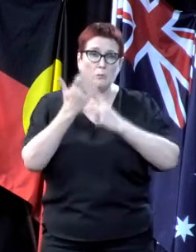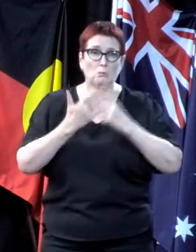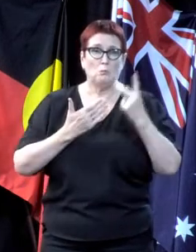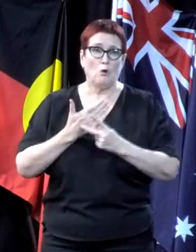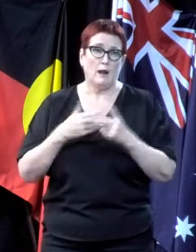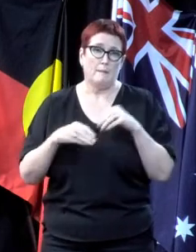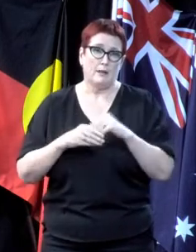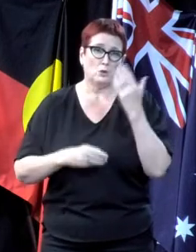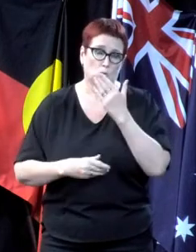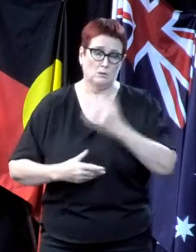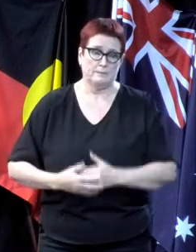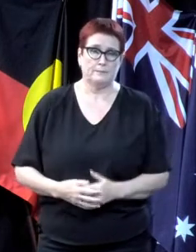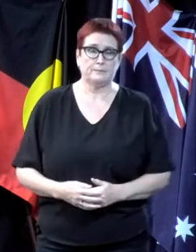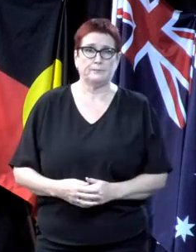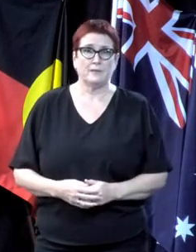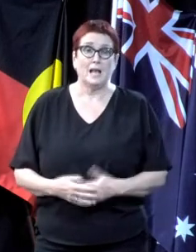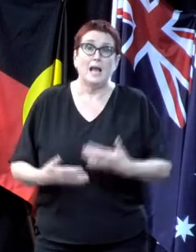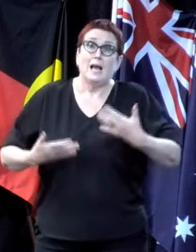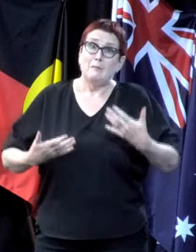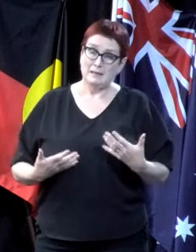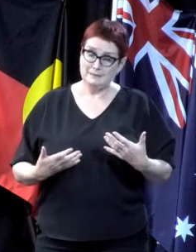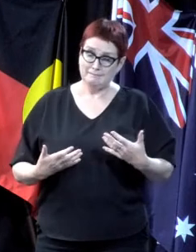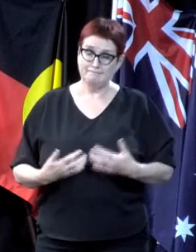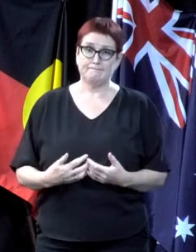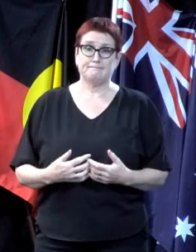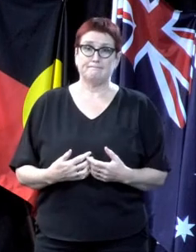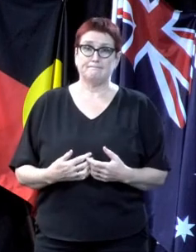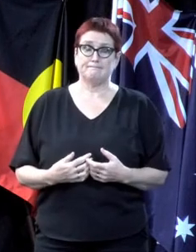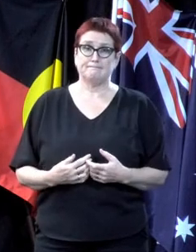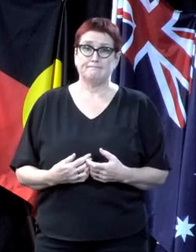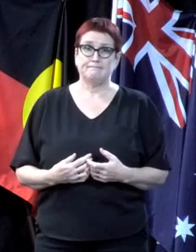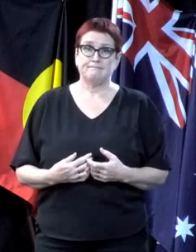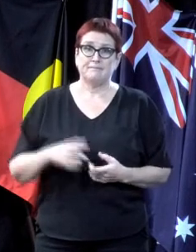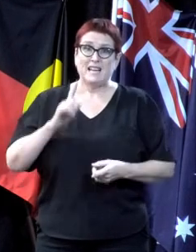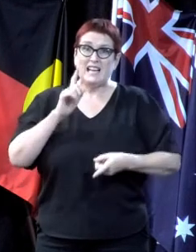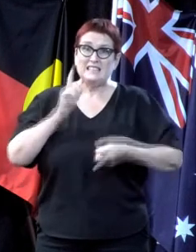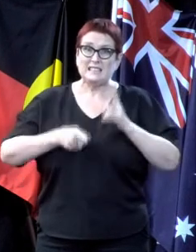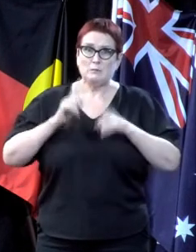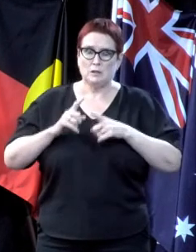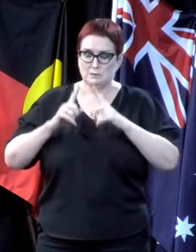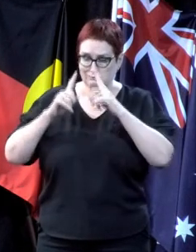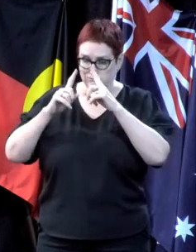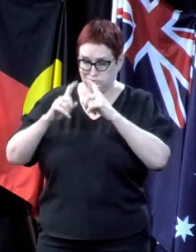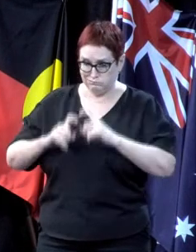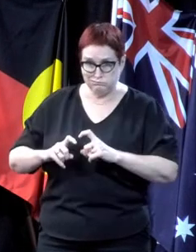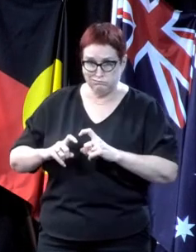However, sometimes, the complexity outweighs the funding. Sure. Thank you.